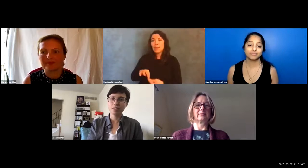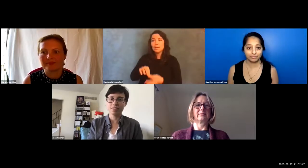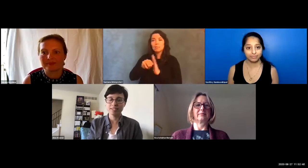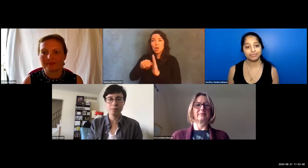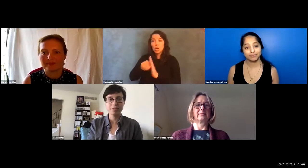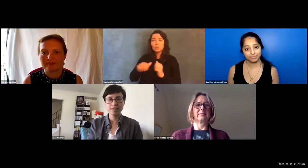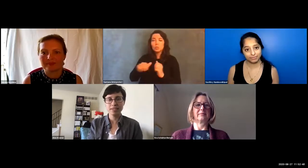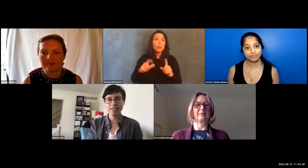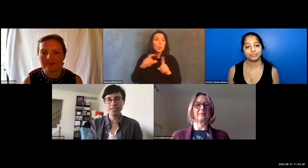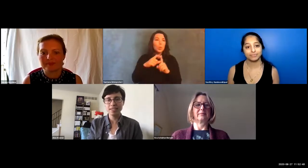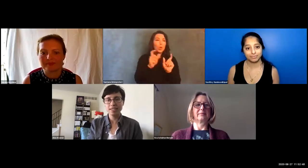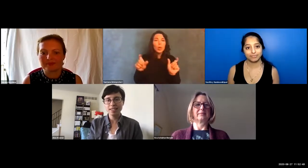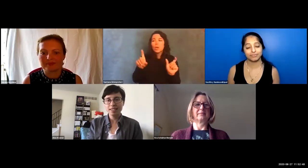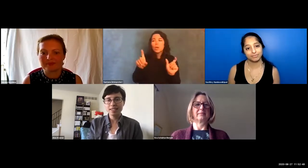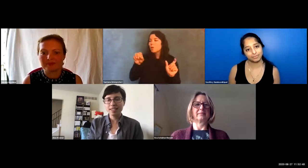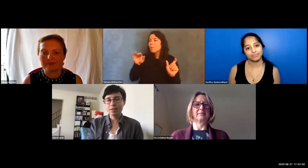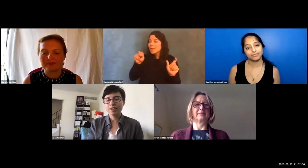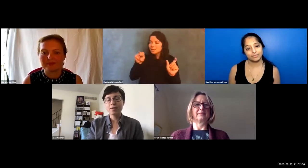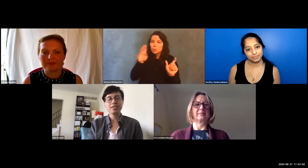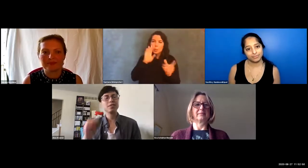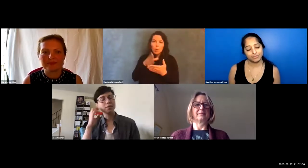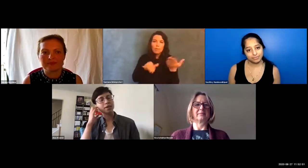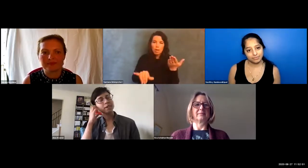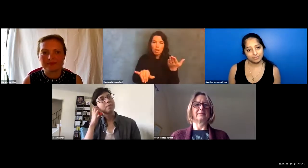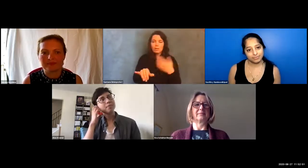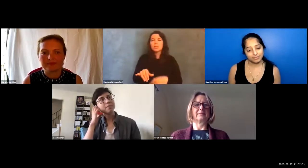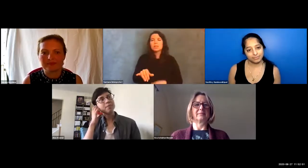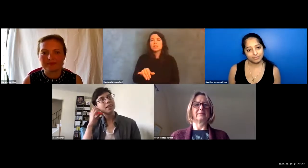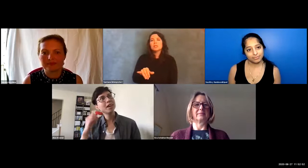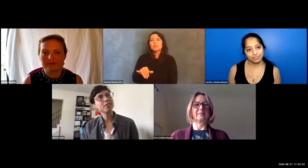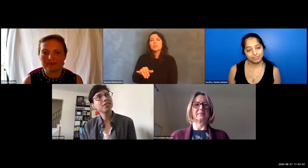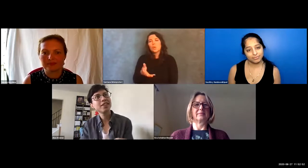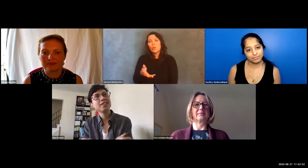be an example of that. And on the question of how much gradience